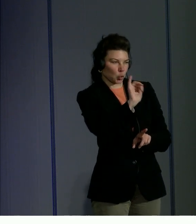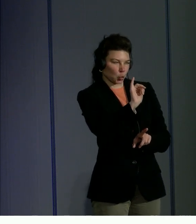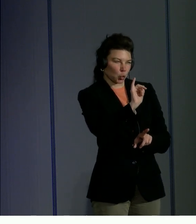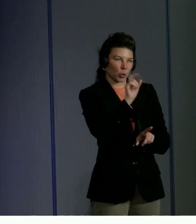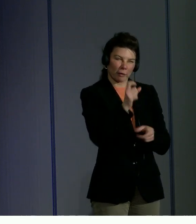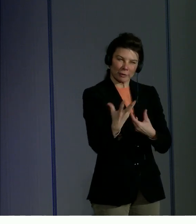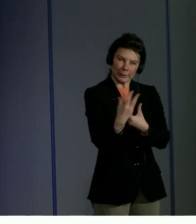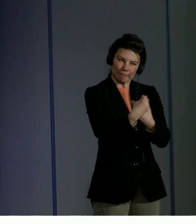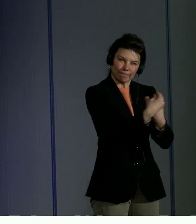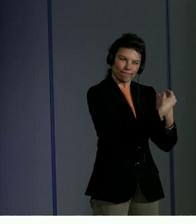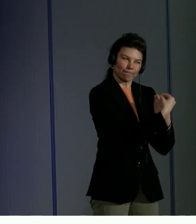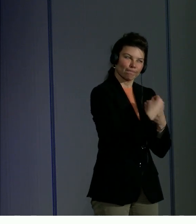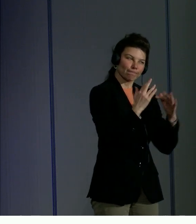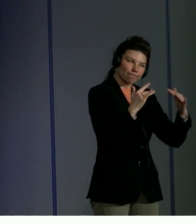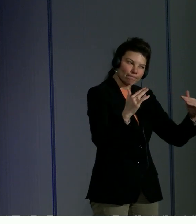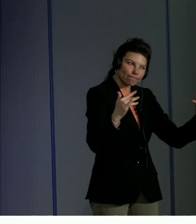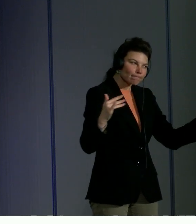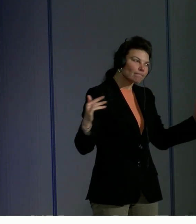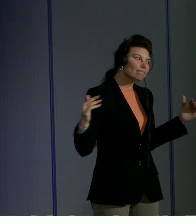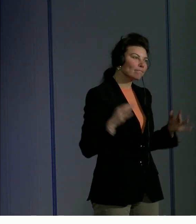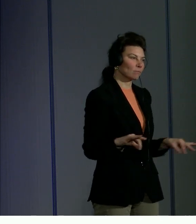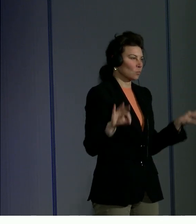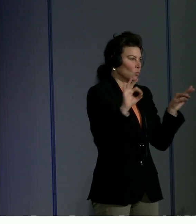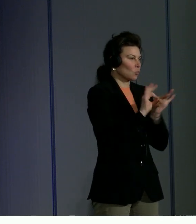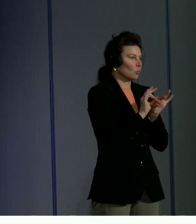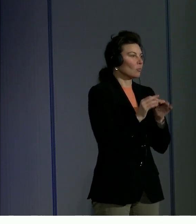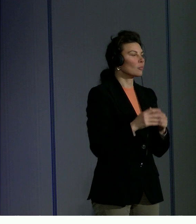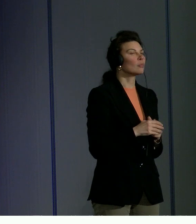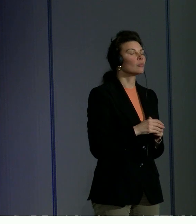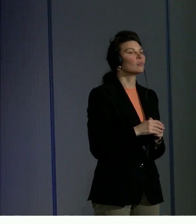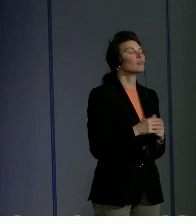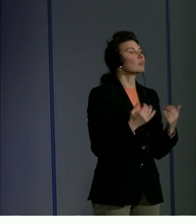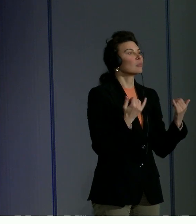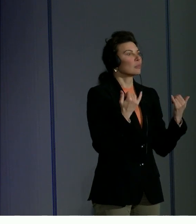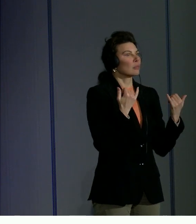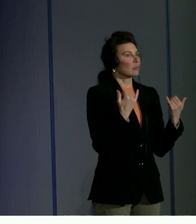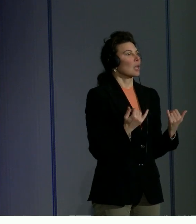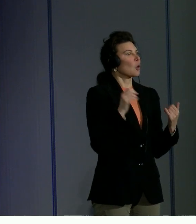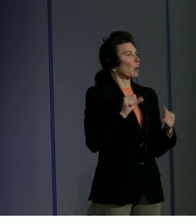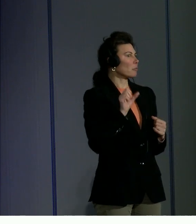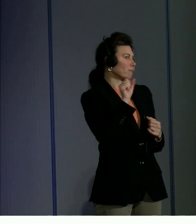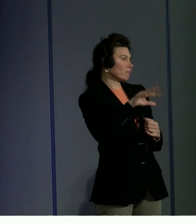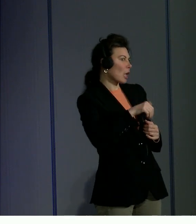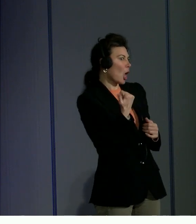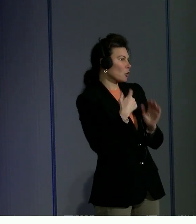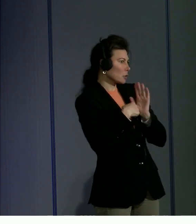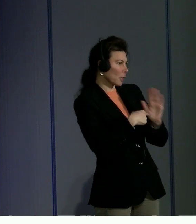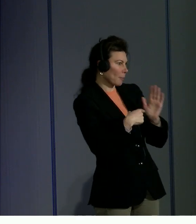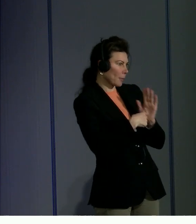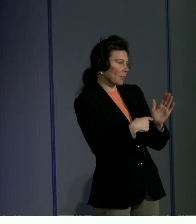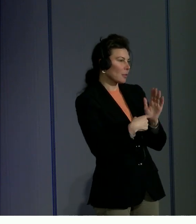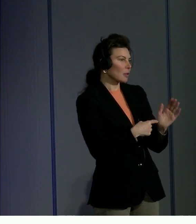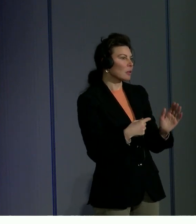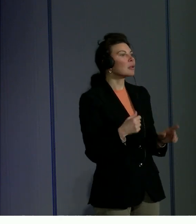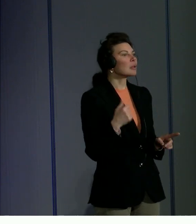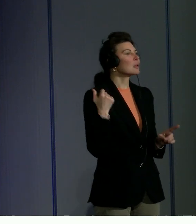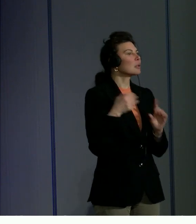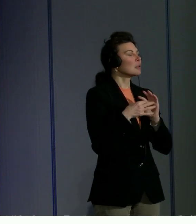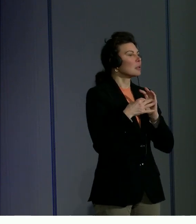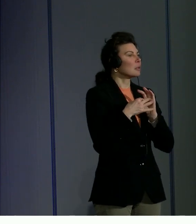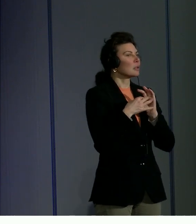So we like to look at another example now. And this has to do with the idea of artificial